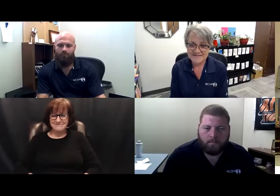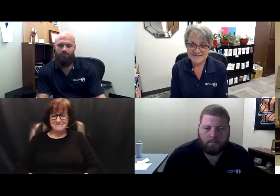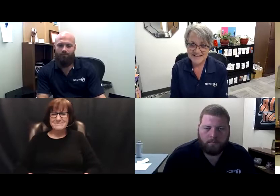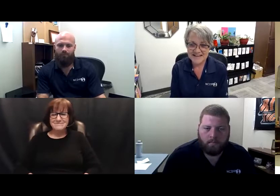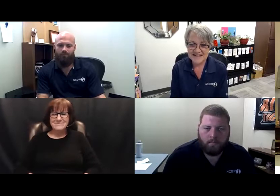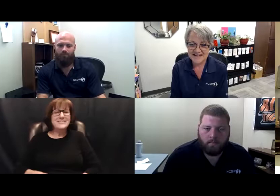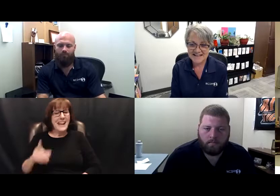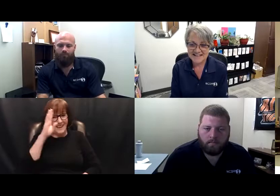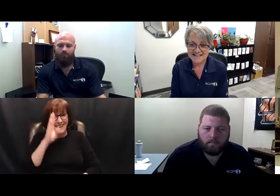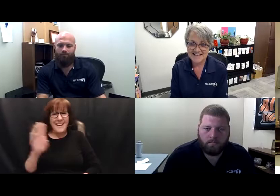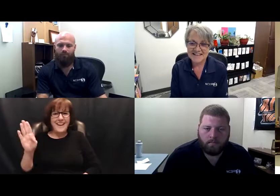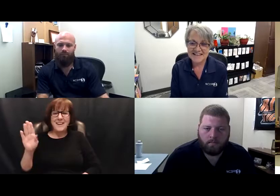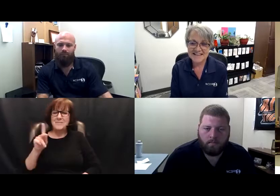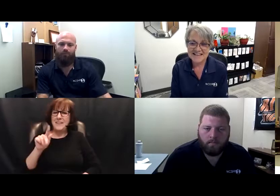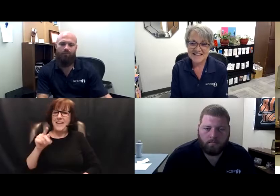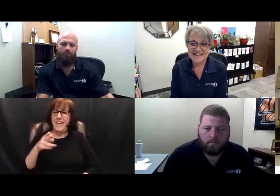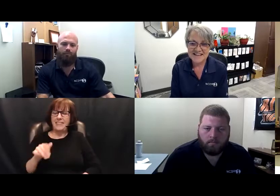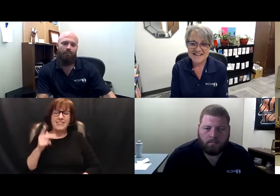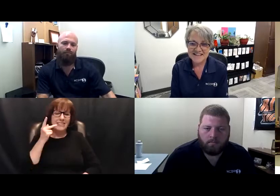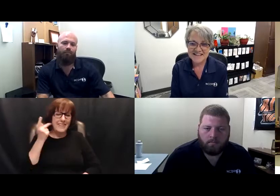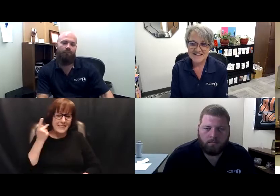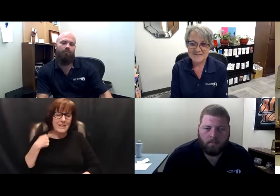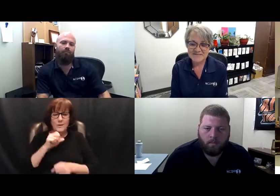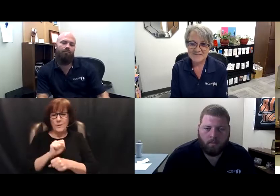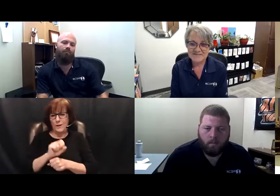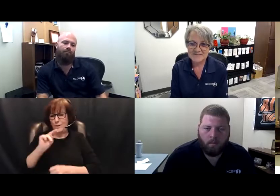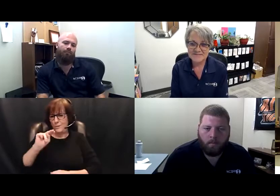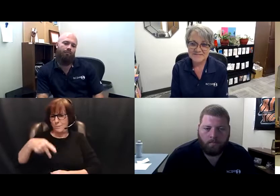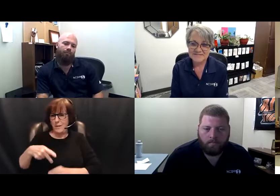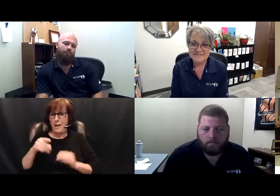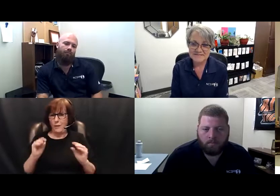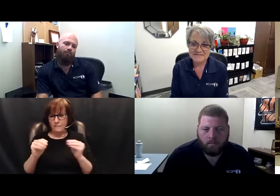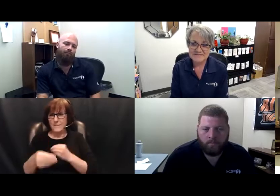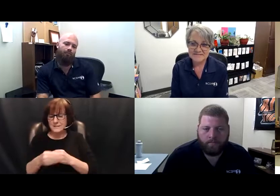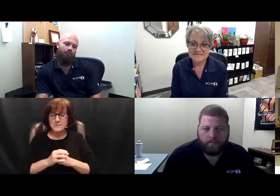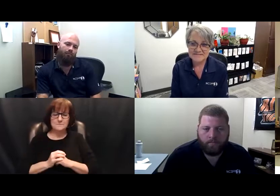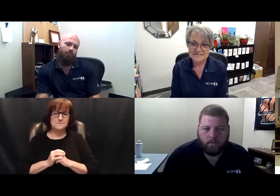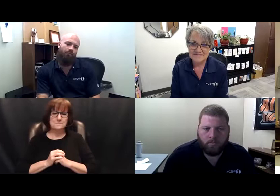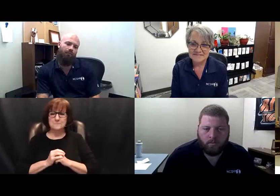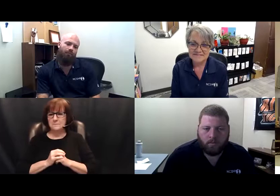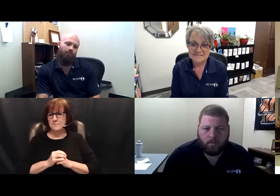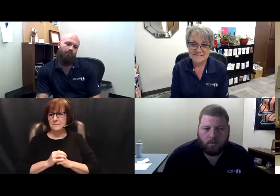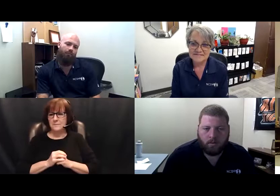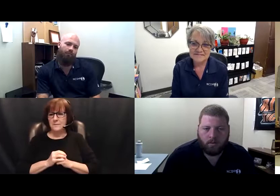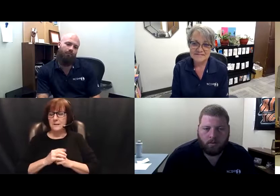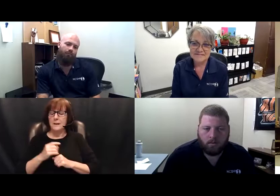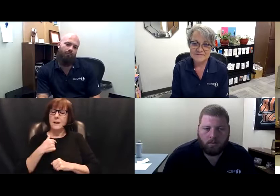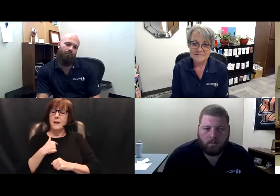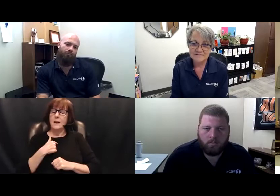Hi I'm Kathy I work in the North Platte office and I'm going to talk with you a little bit about